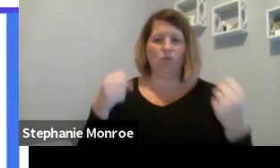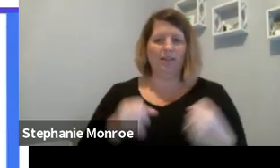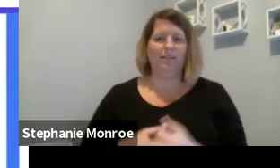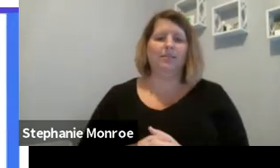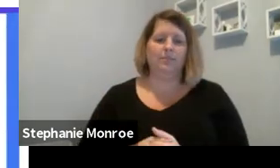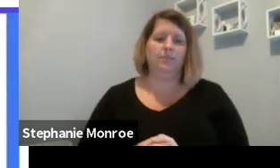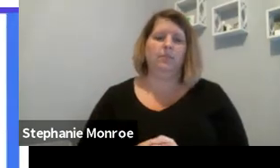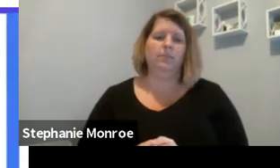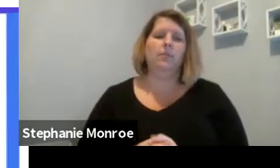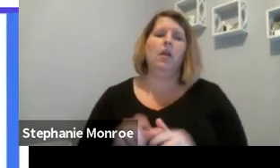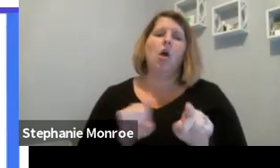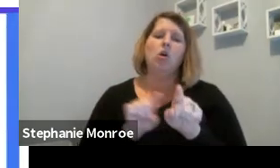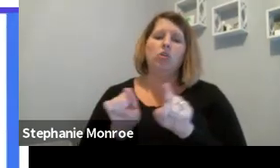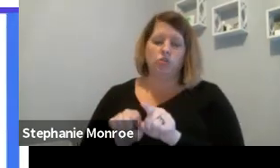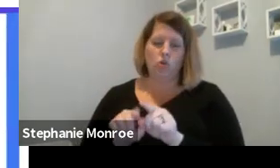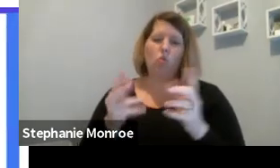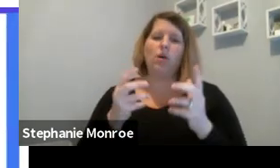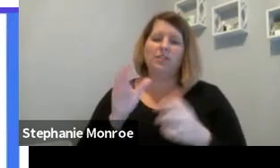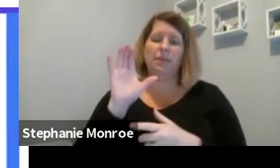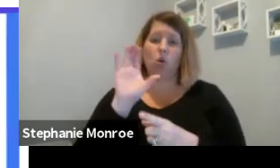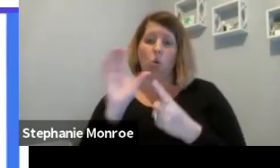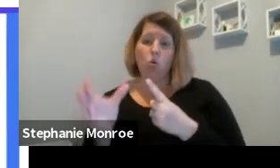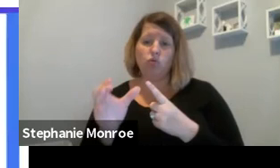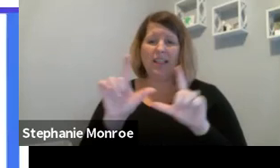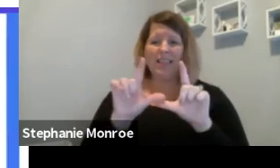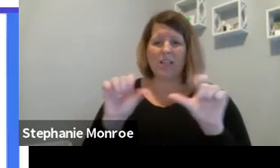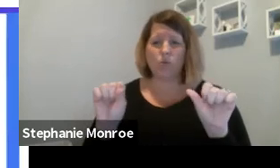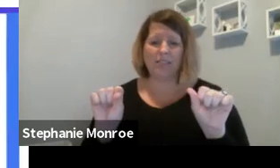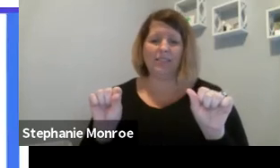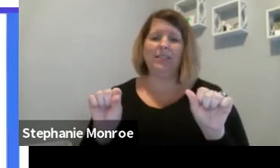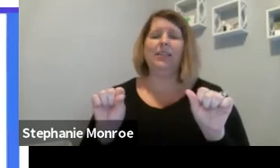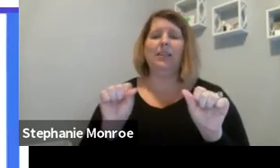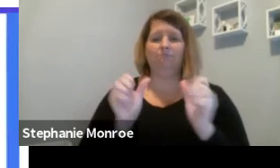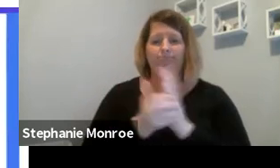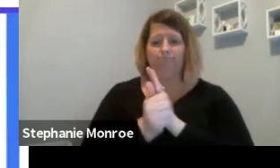It also seeks to be culturally and linguistically competent.